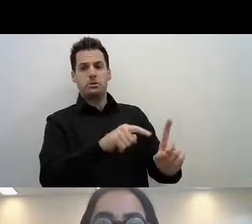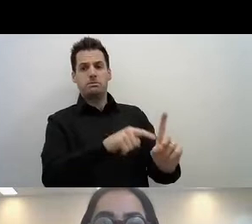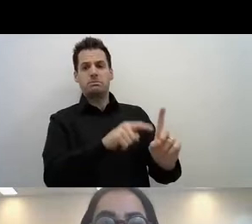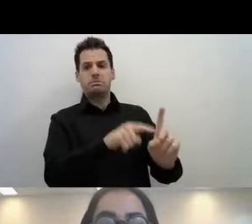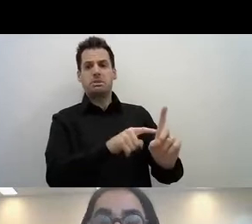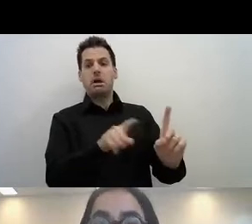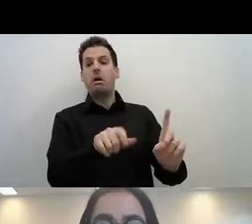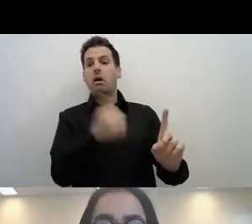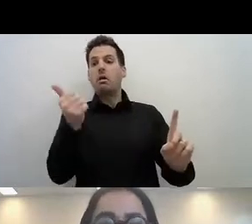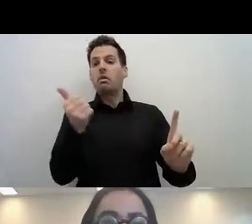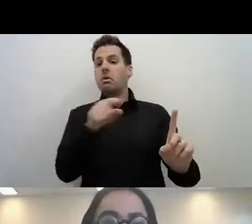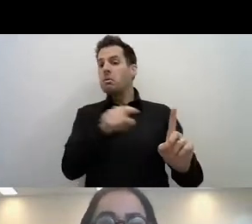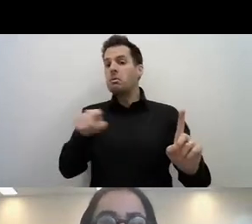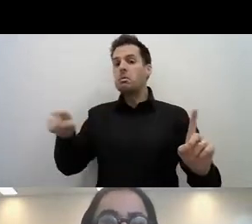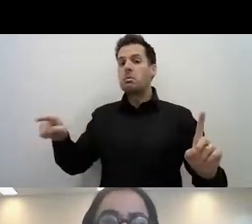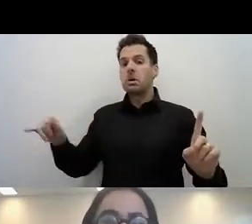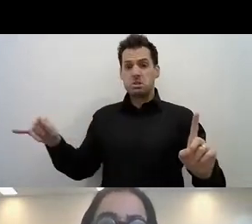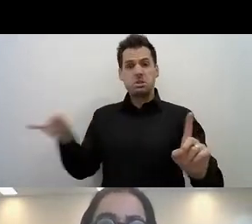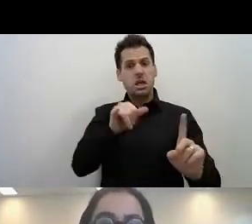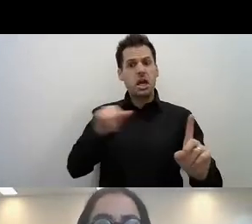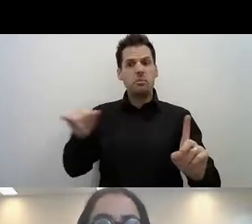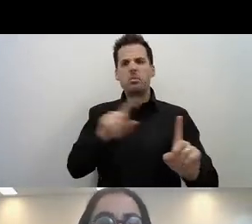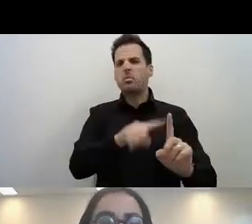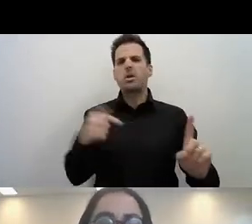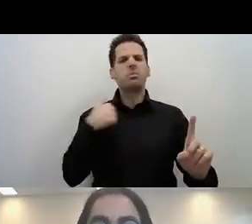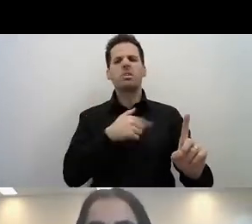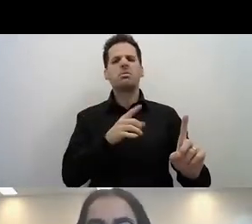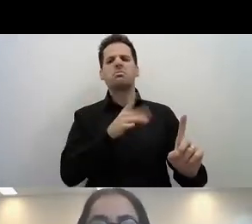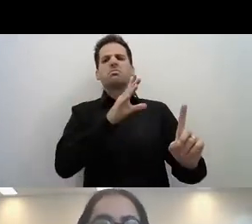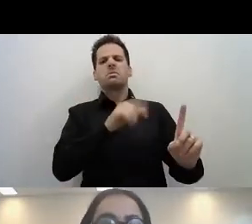a characteristic so an aspect of their identity uh and i'll come back to what a